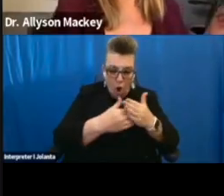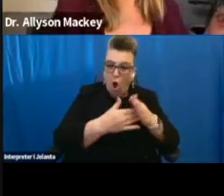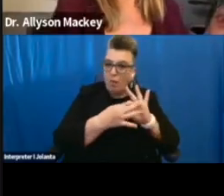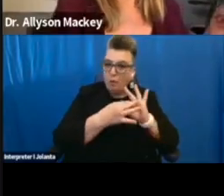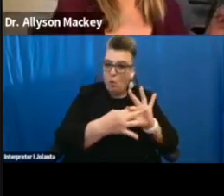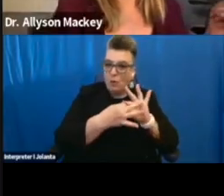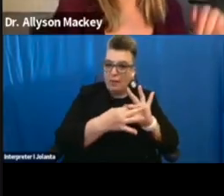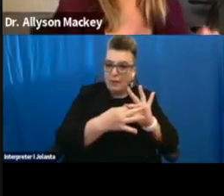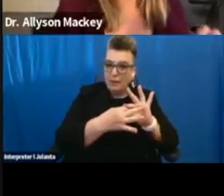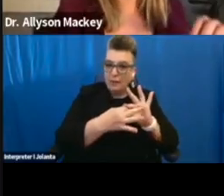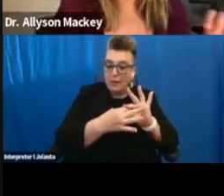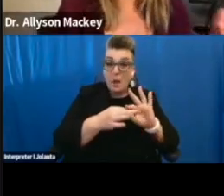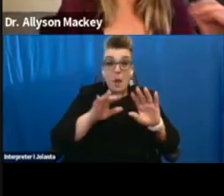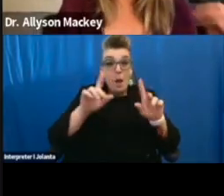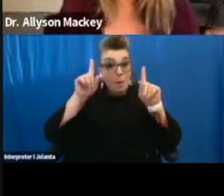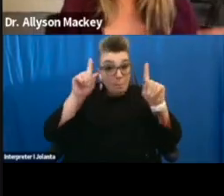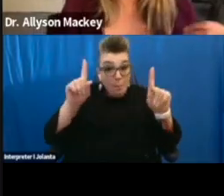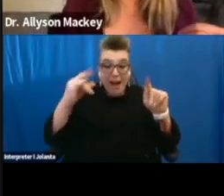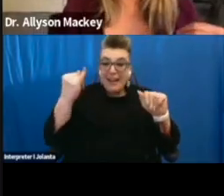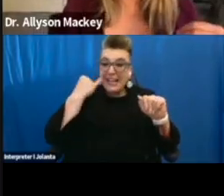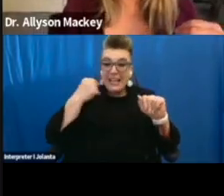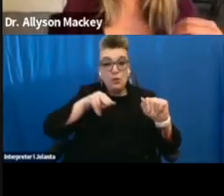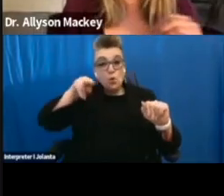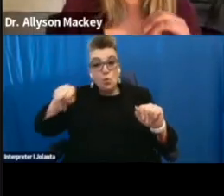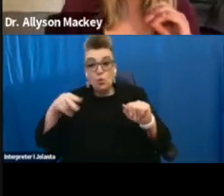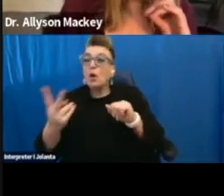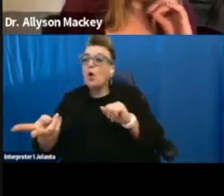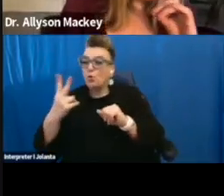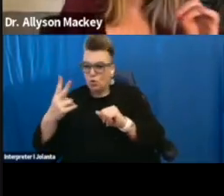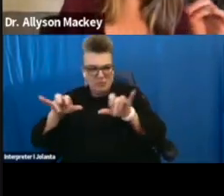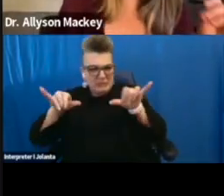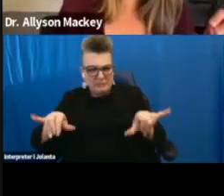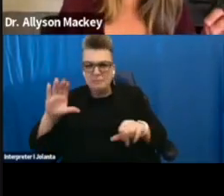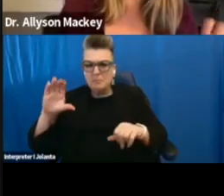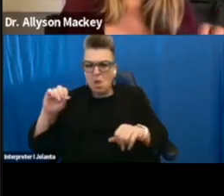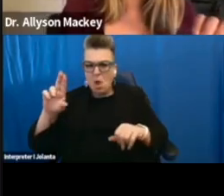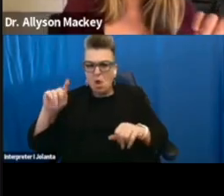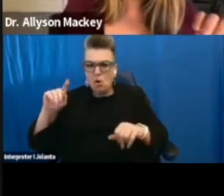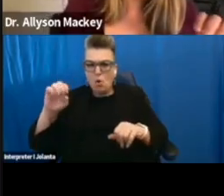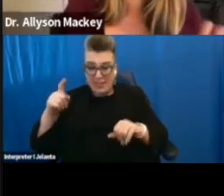if instead you look at two patches of cortex that are in different networks